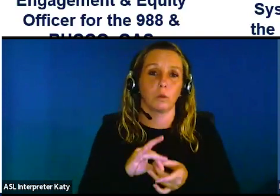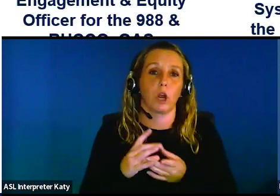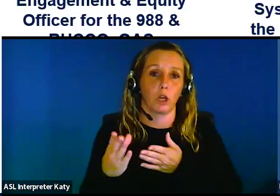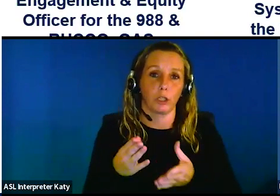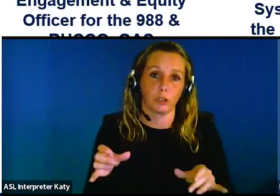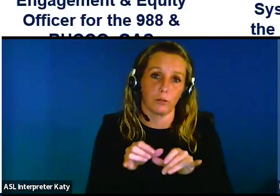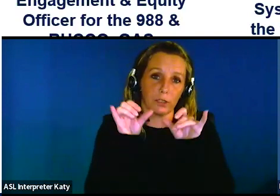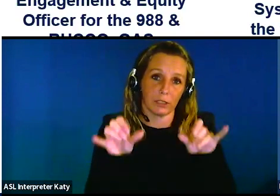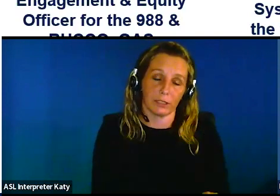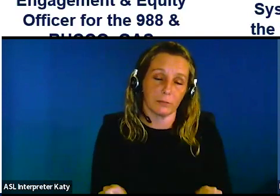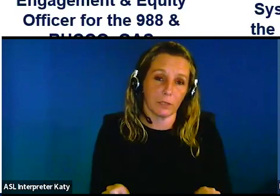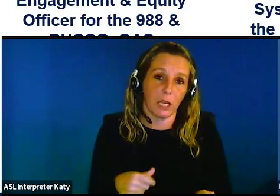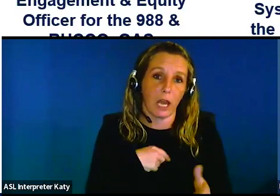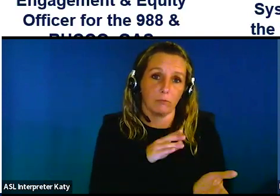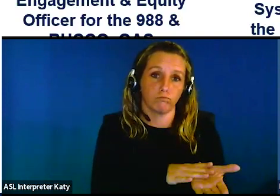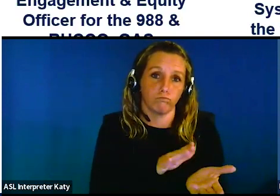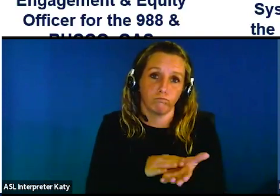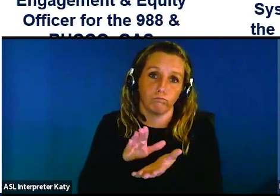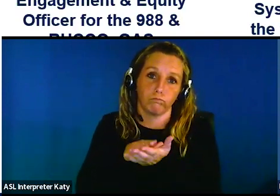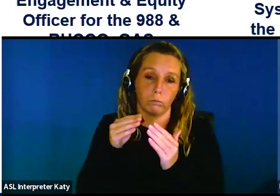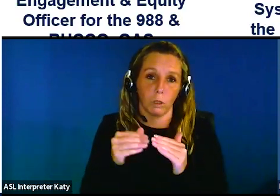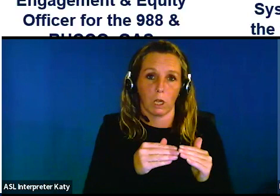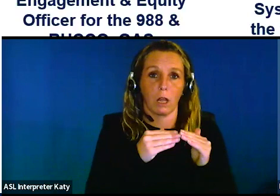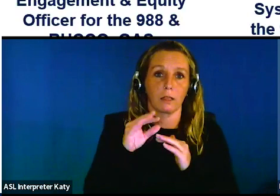I applaud my colleagues at the 988 office